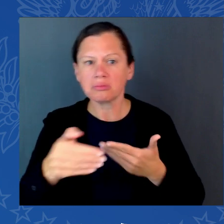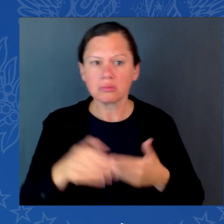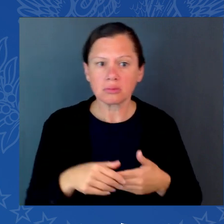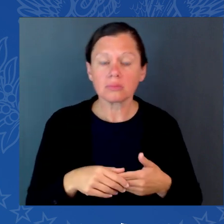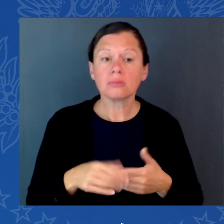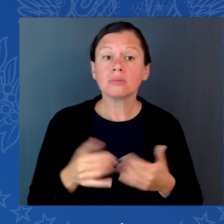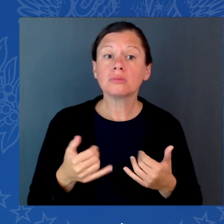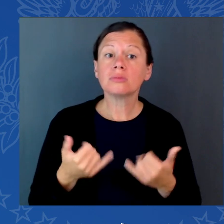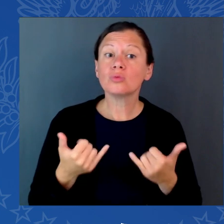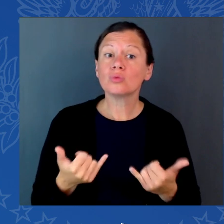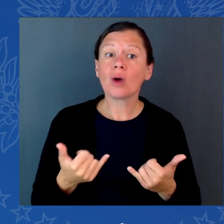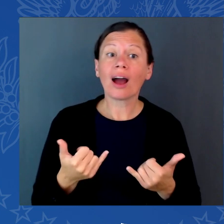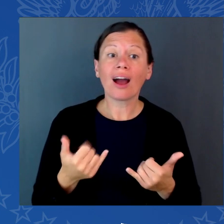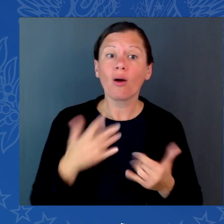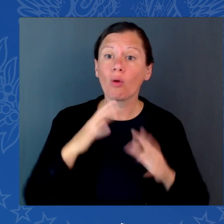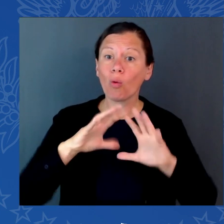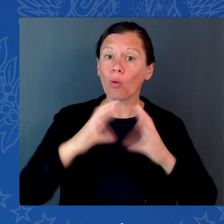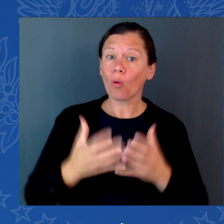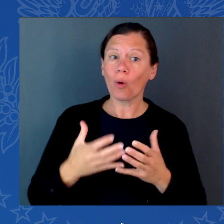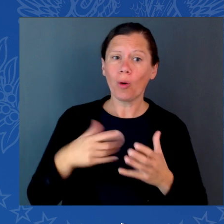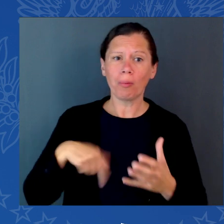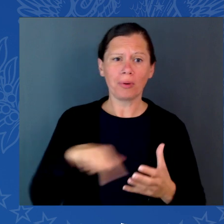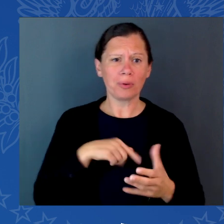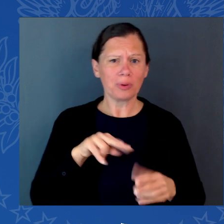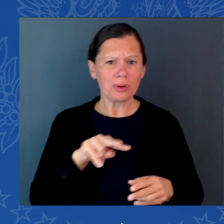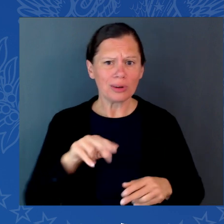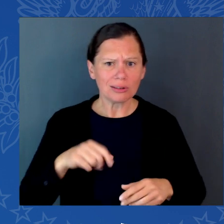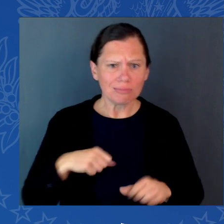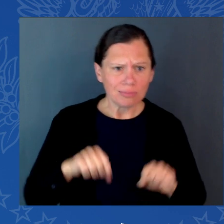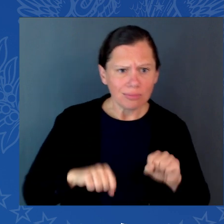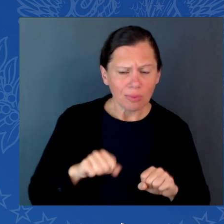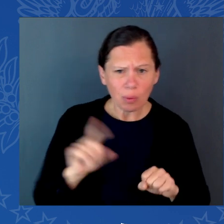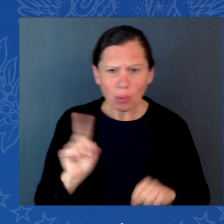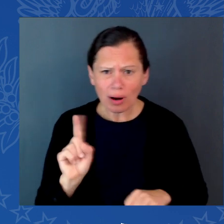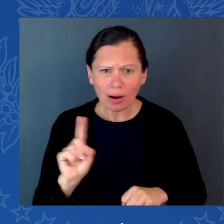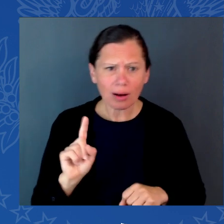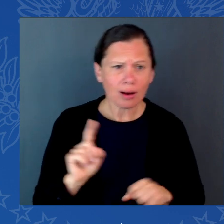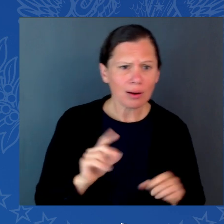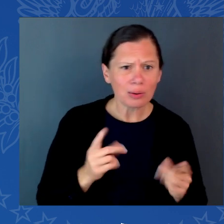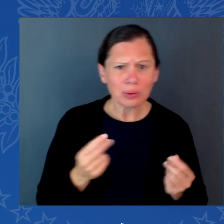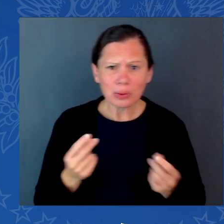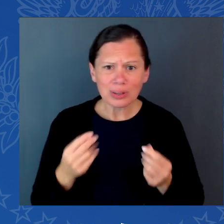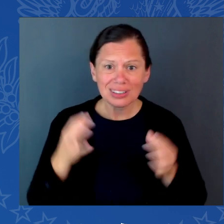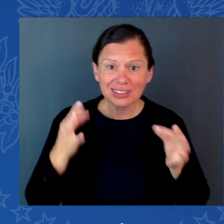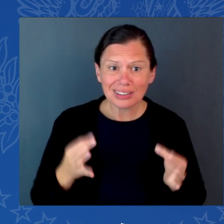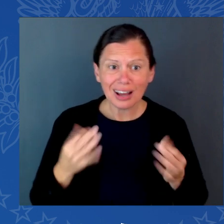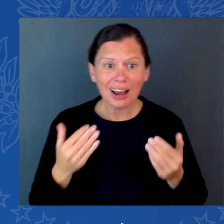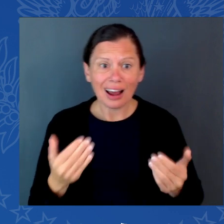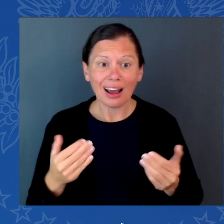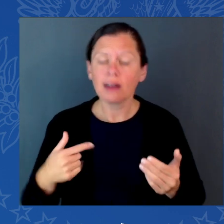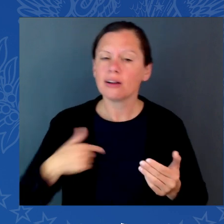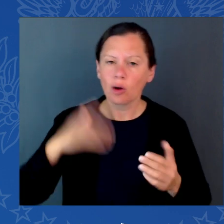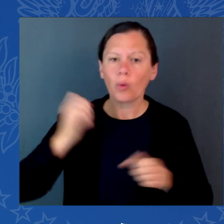A point where decisions we make today are going to affect the course of our future -- all of our futures for decades to come.